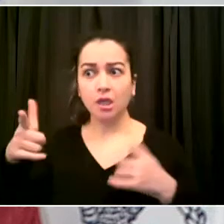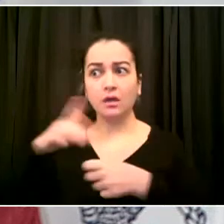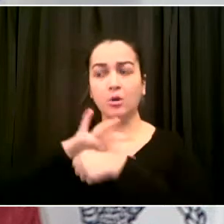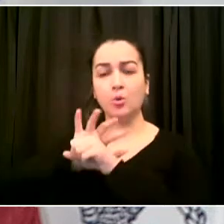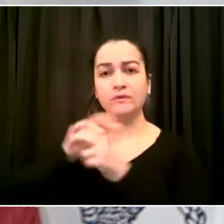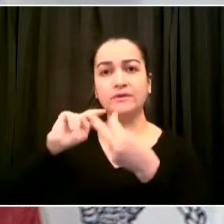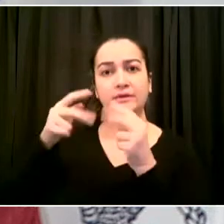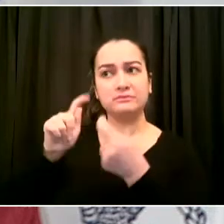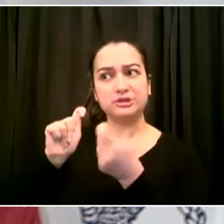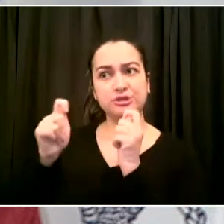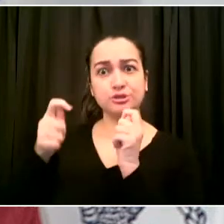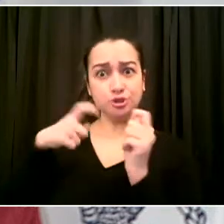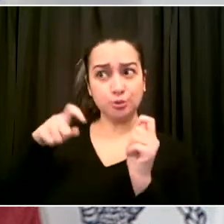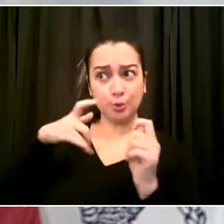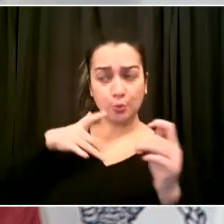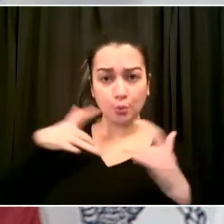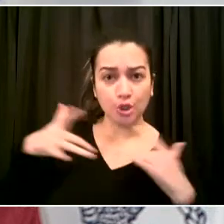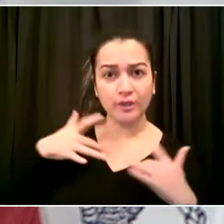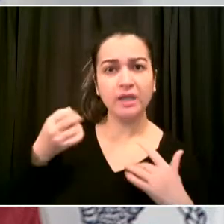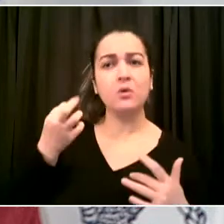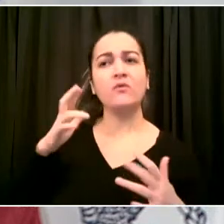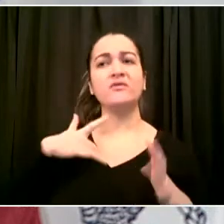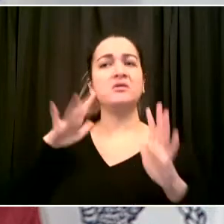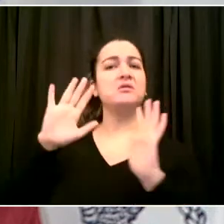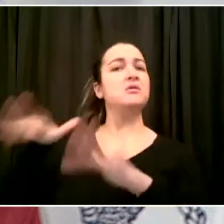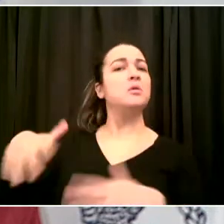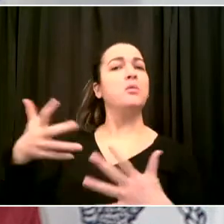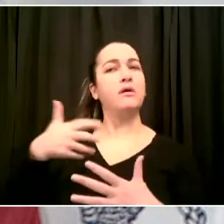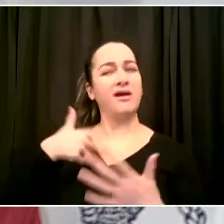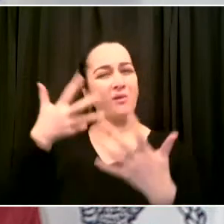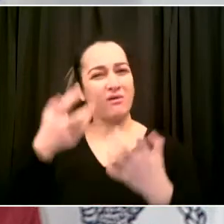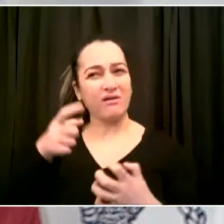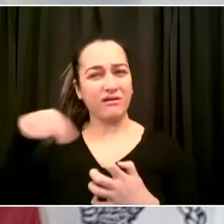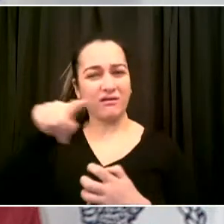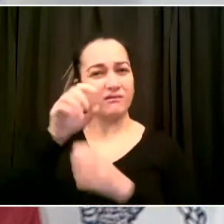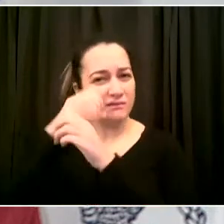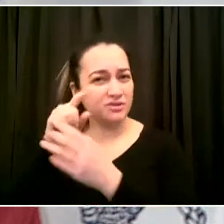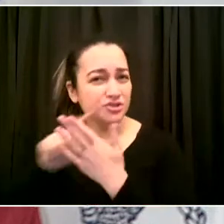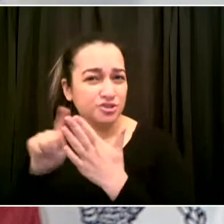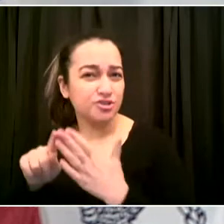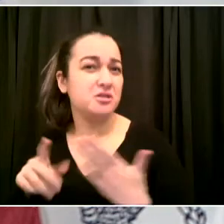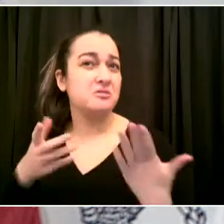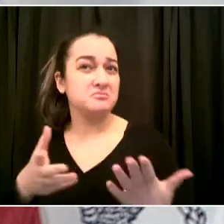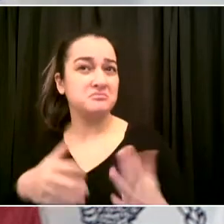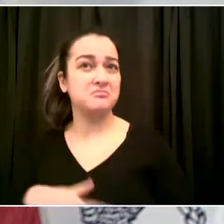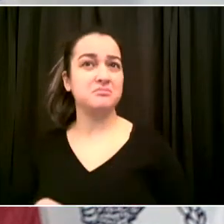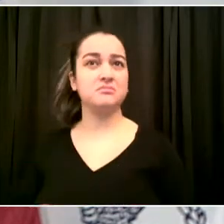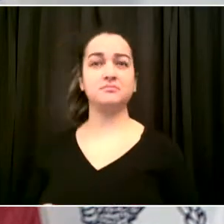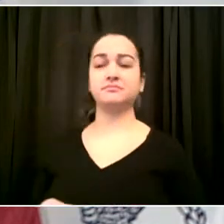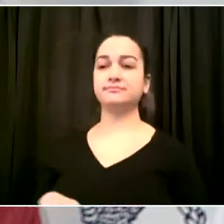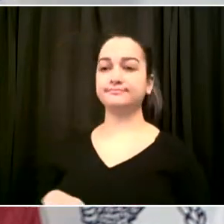IS A PUBLIC HEALTH CONCERN OR REMAINS MORE A VARIANT OF